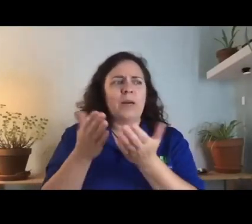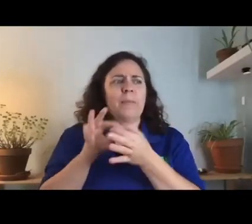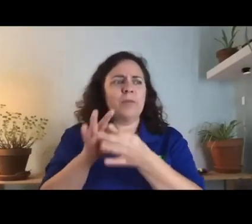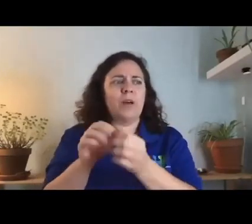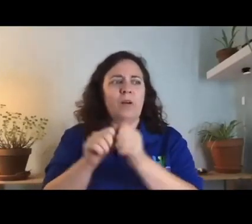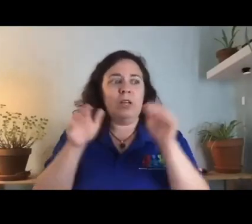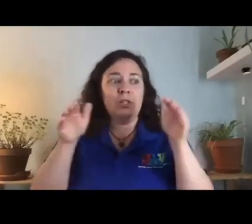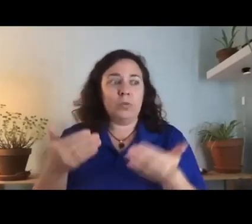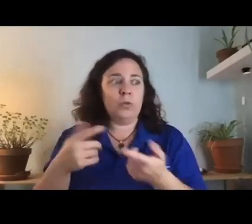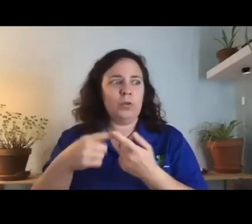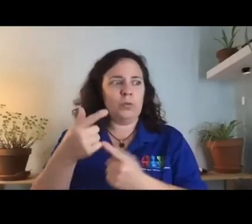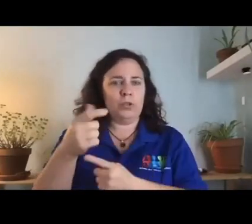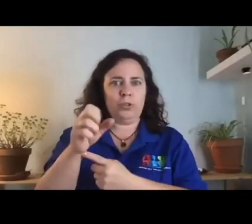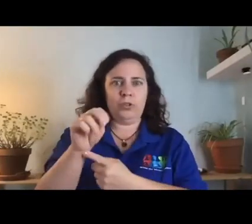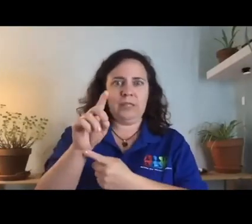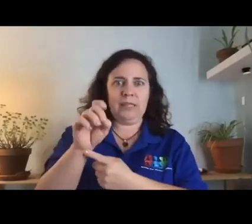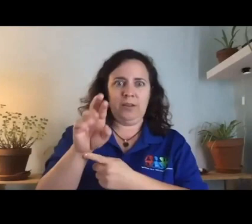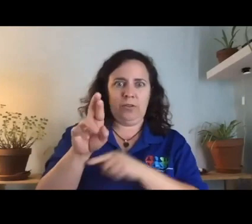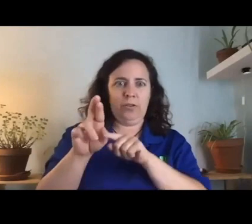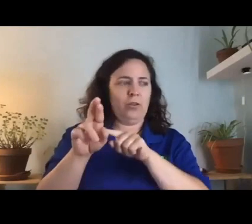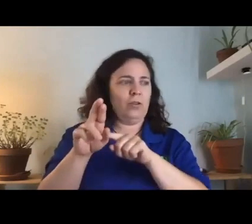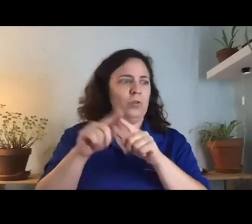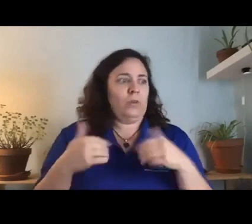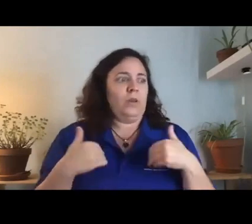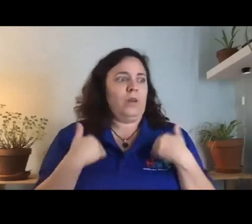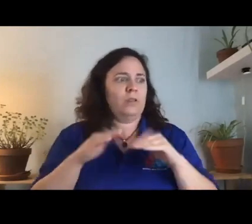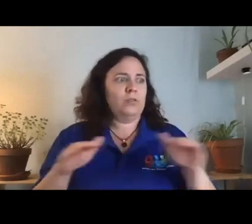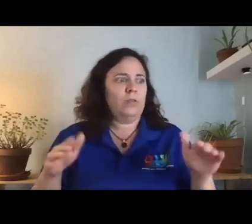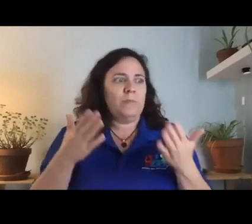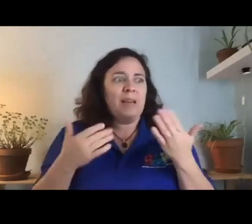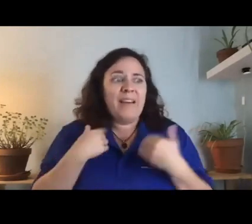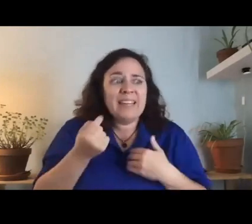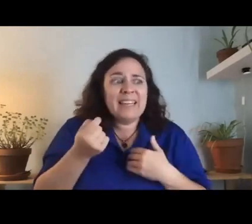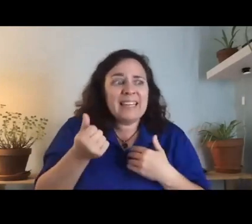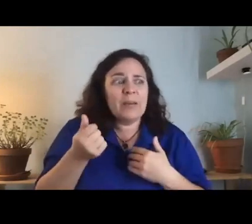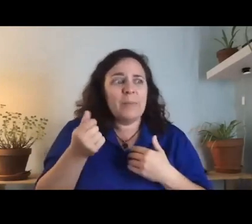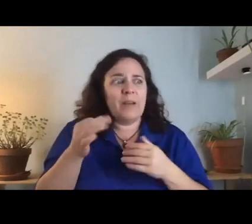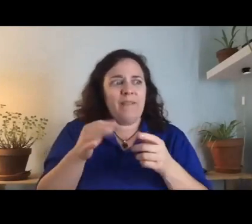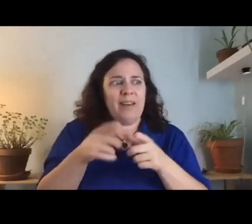For preschool student teachers of Deaf students, how do you recommend they go about introducing